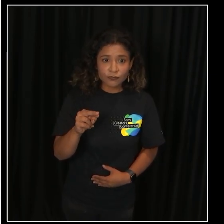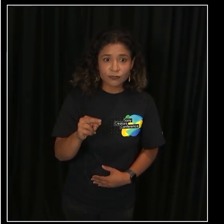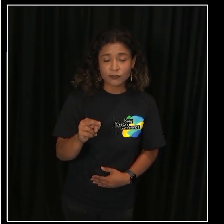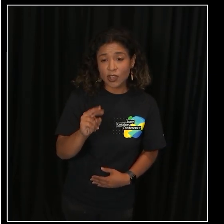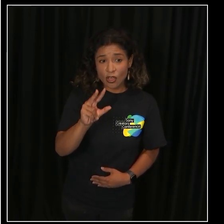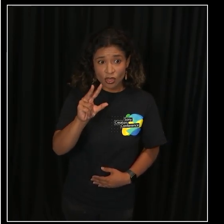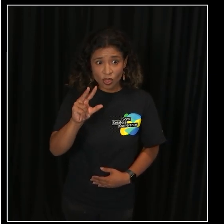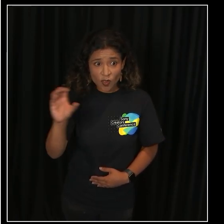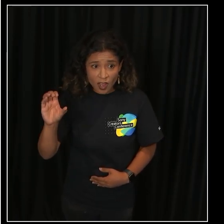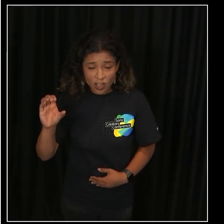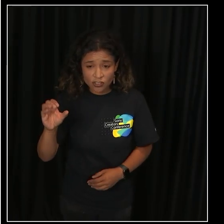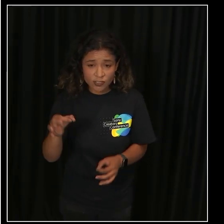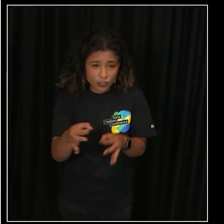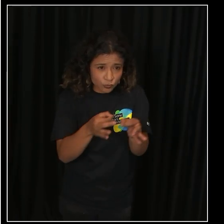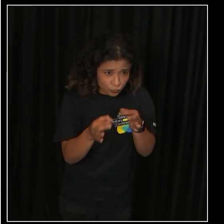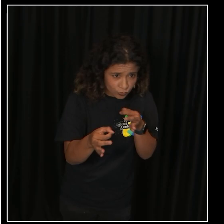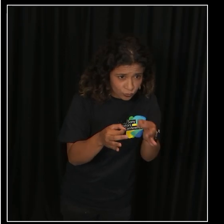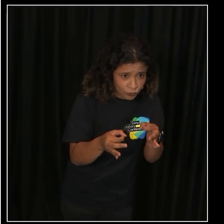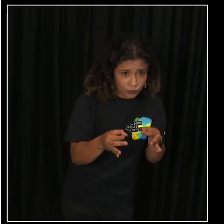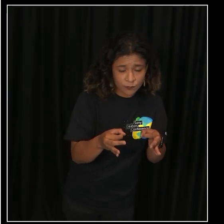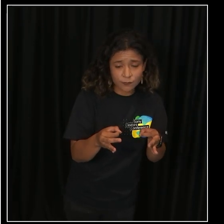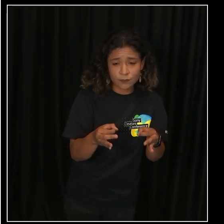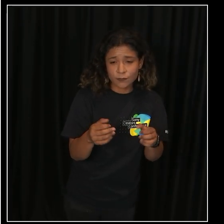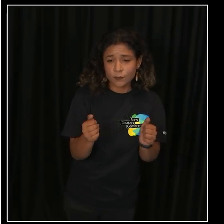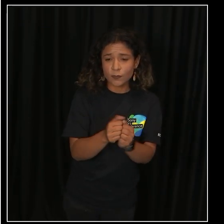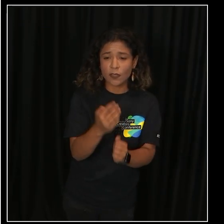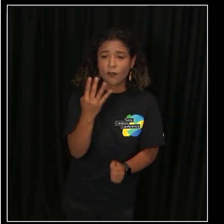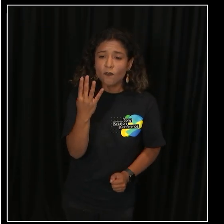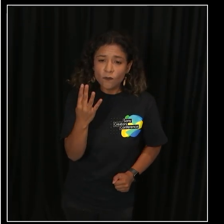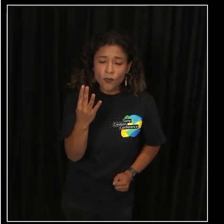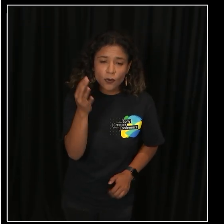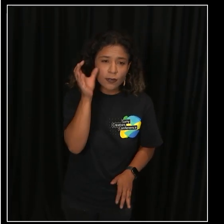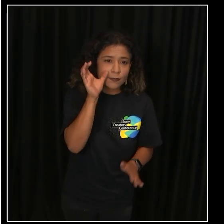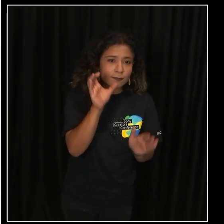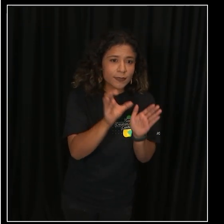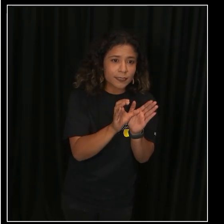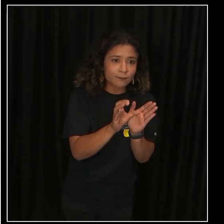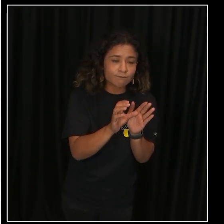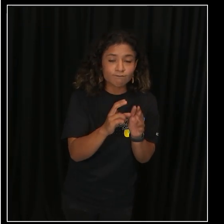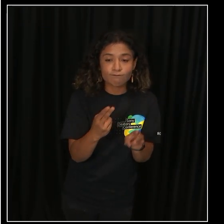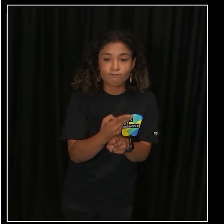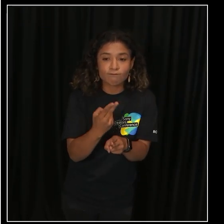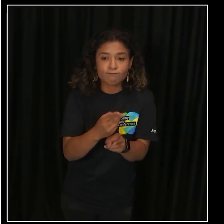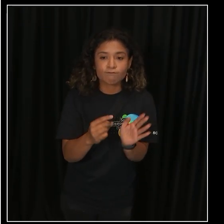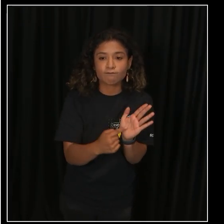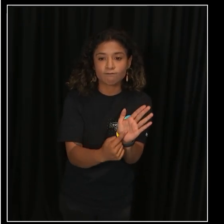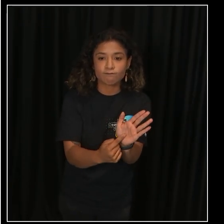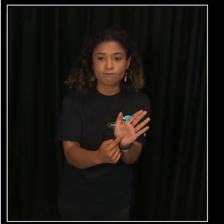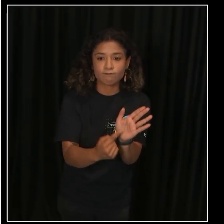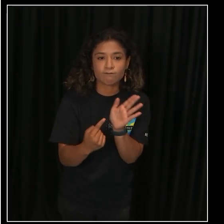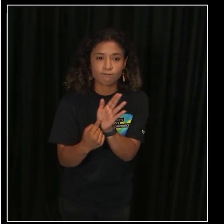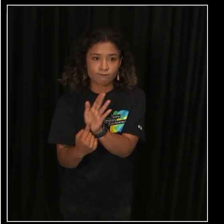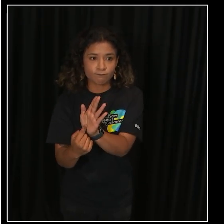And if you remember, four texture samples per thread because of course it did the one sample bilinear, which is two,